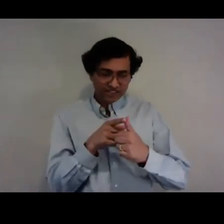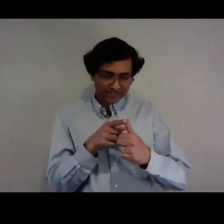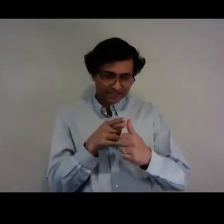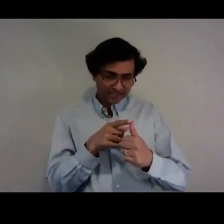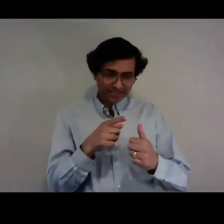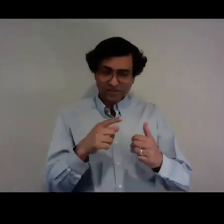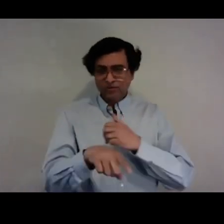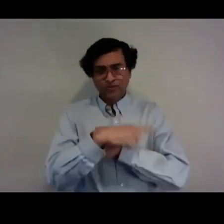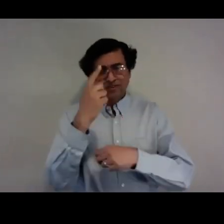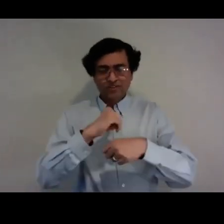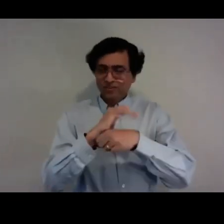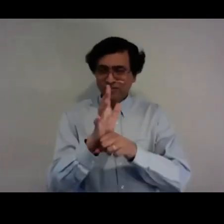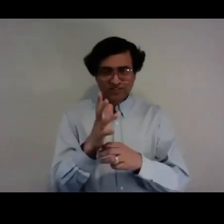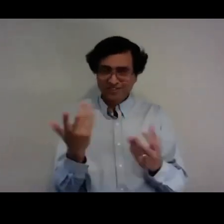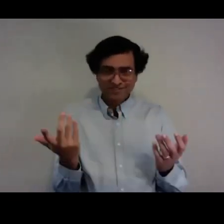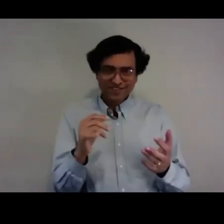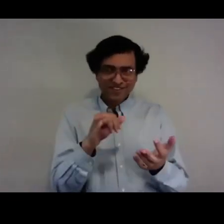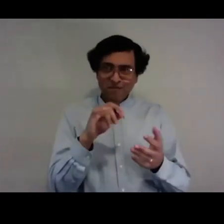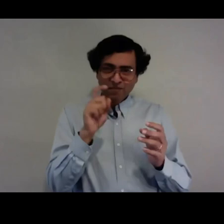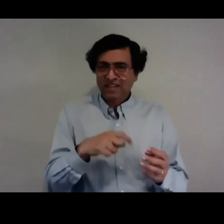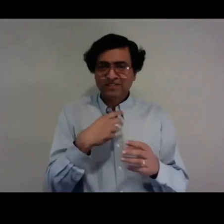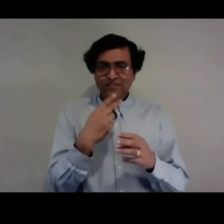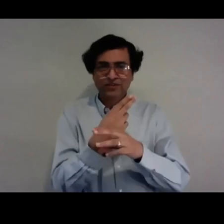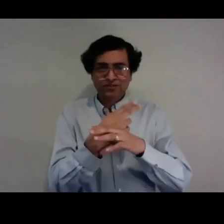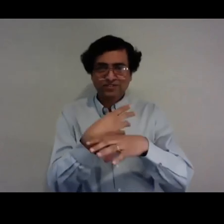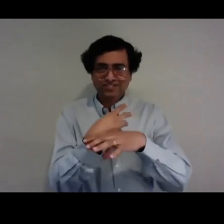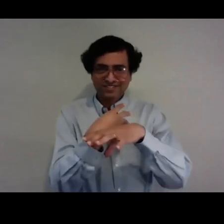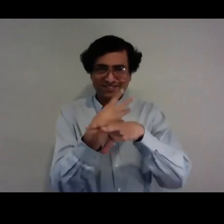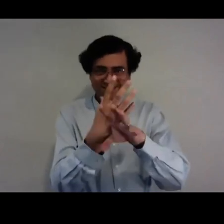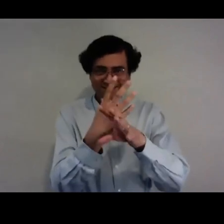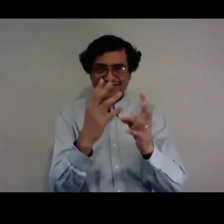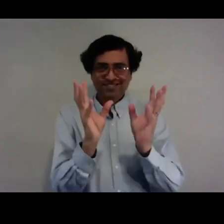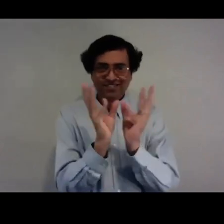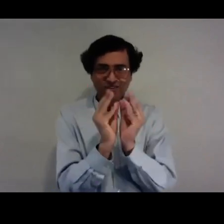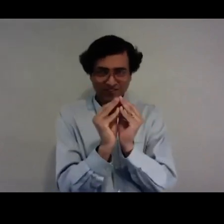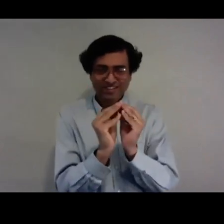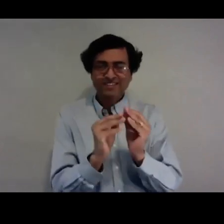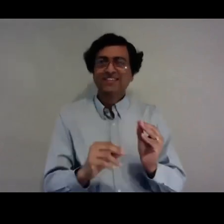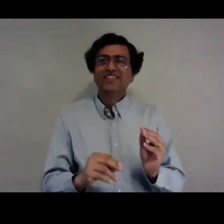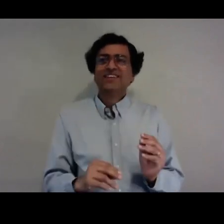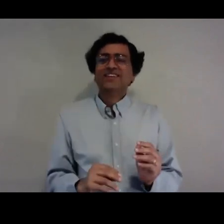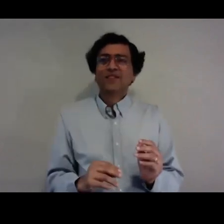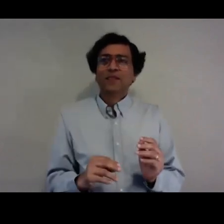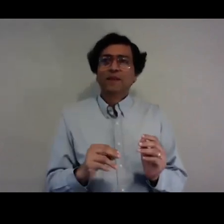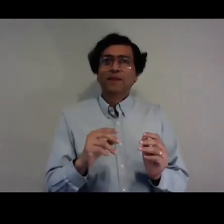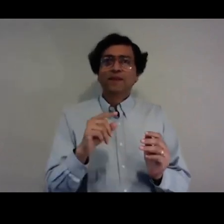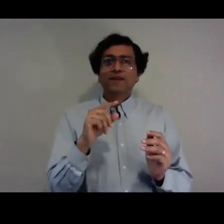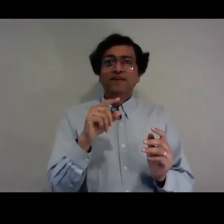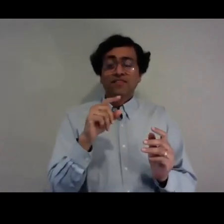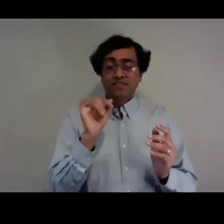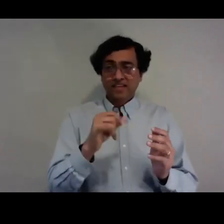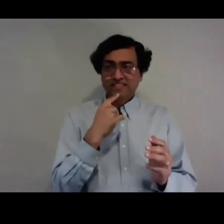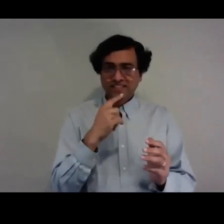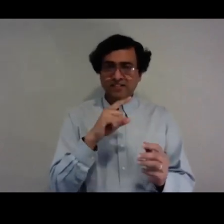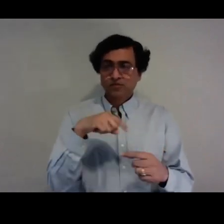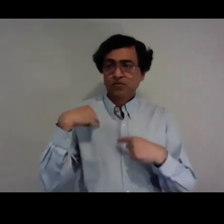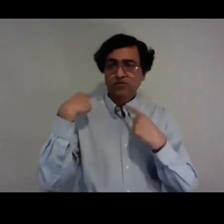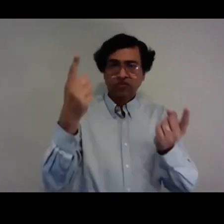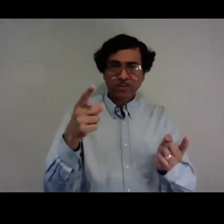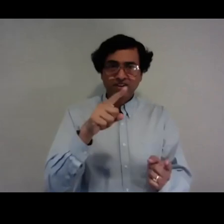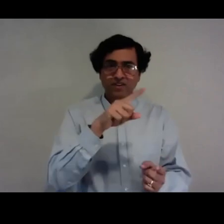So look, with COVID-19 and all its implications, we have all turned into a virtual world.